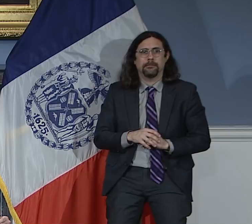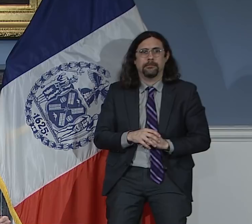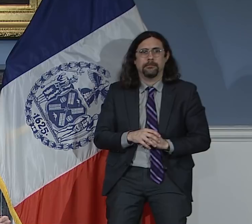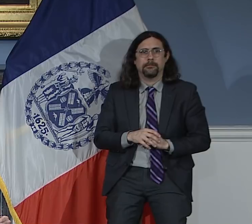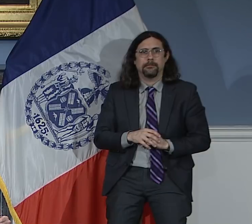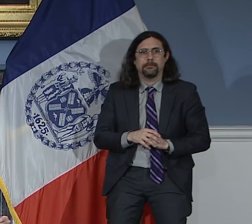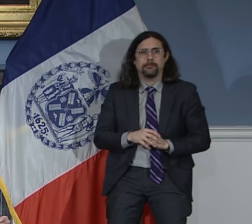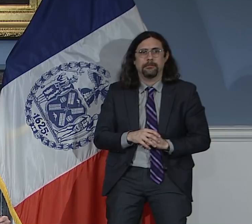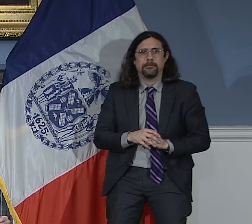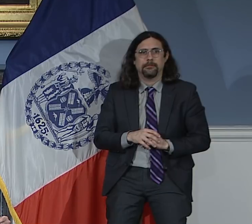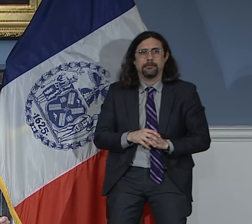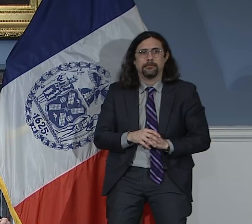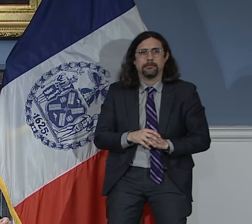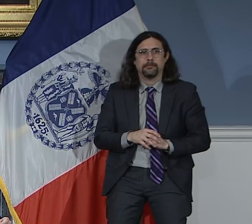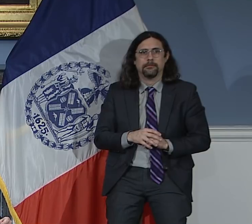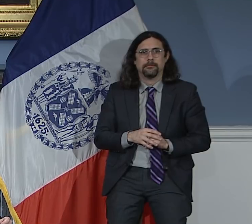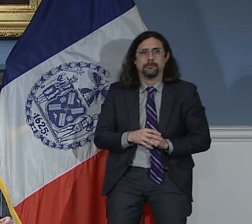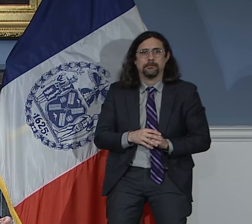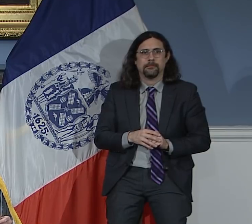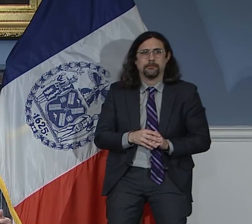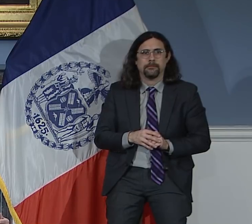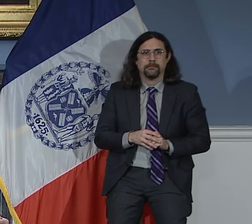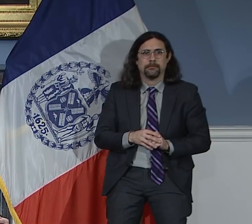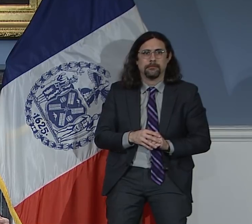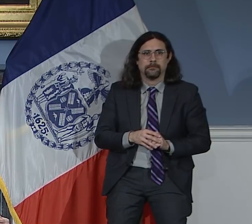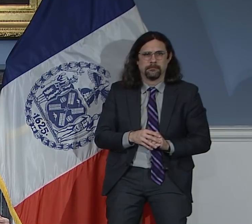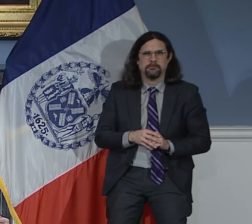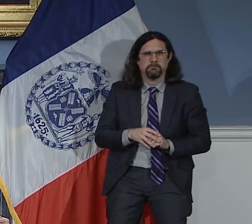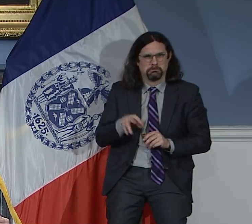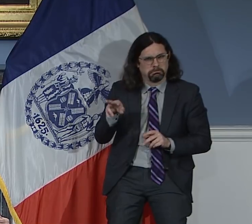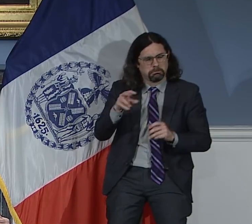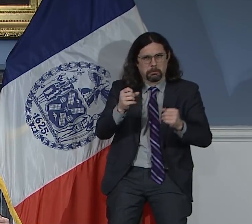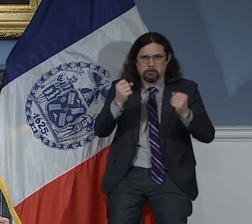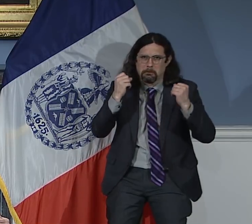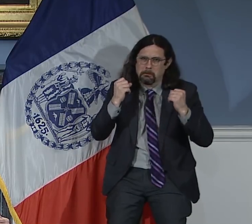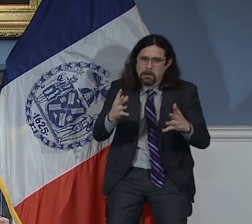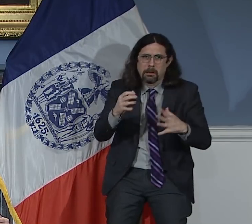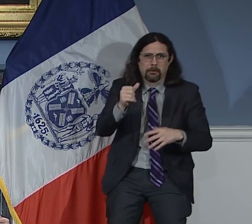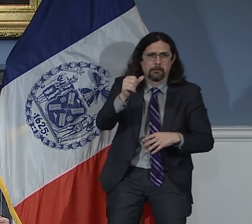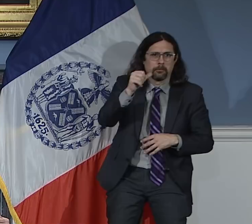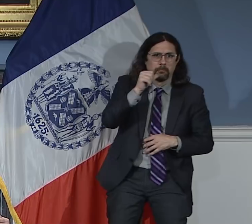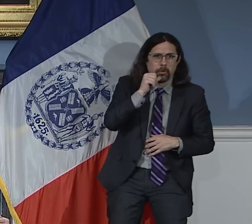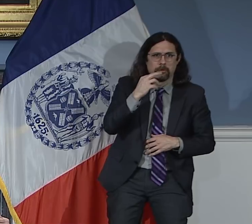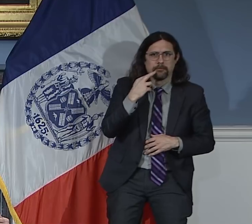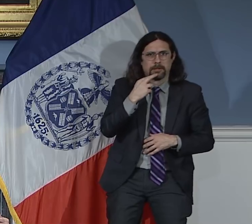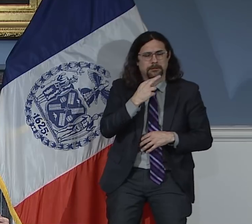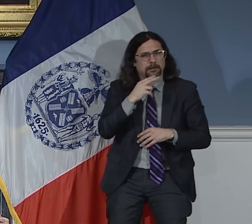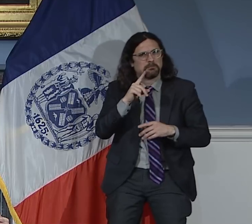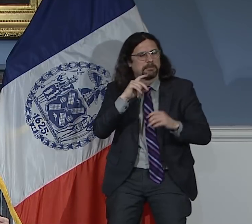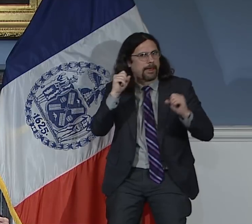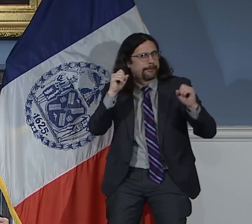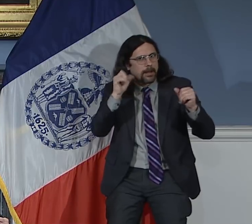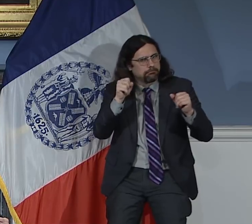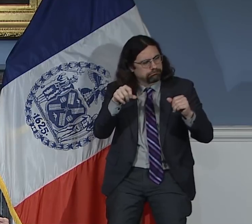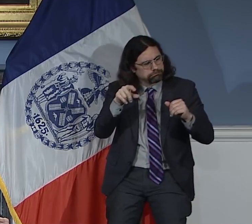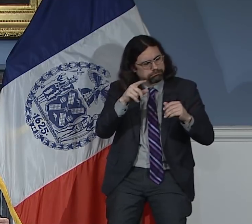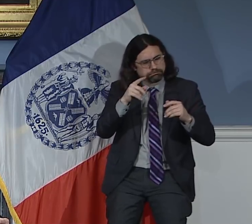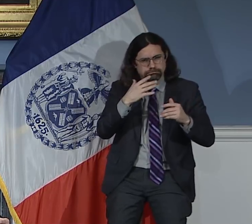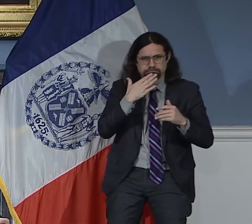N.I WE HAVE SEEN OVERWHELMING COMPLIANCE BY THOSE WHO OWN AND